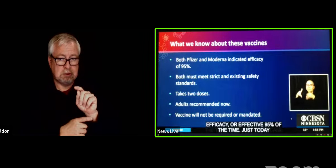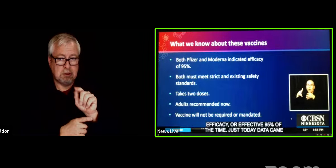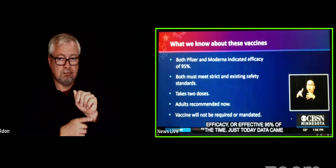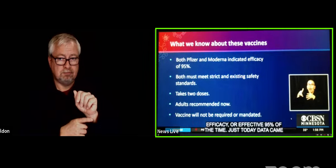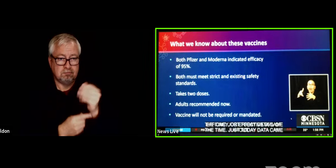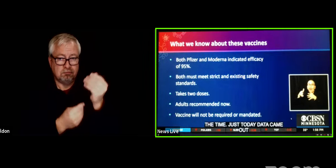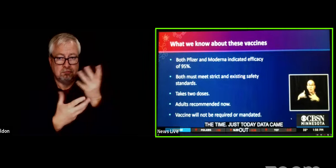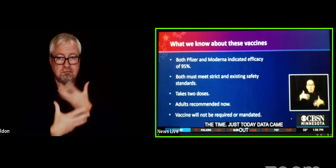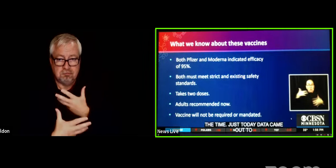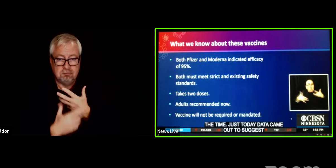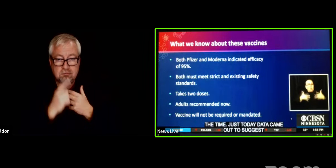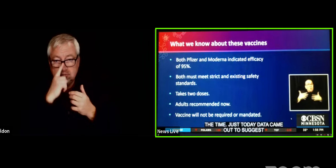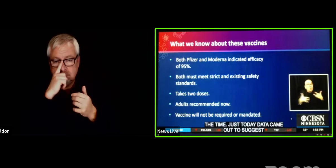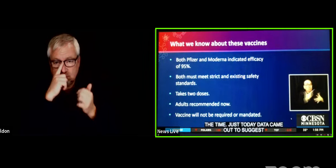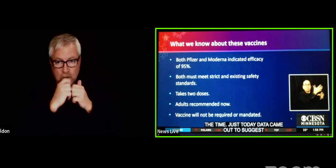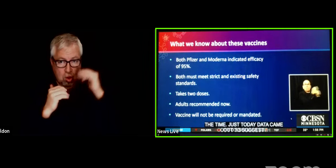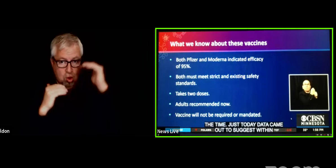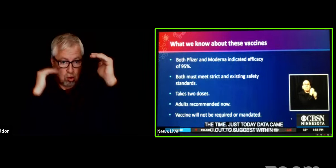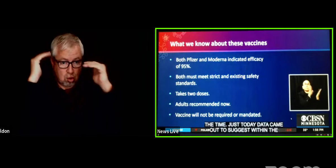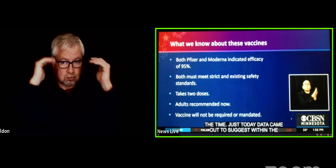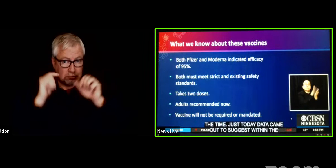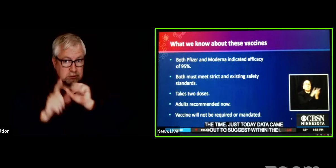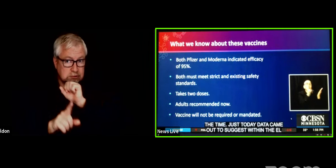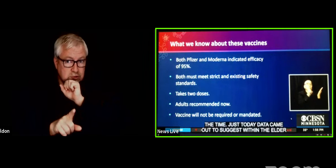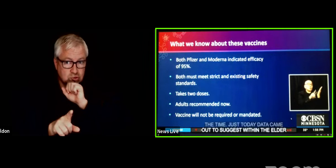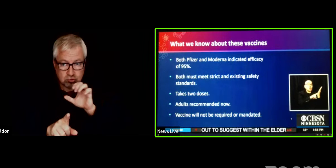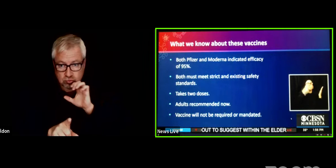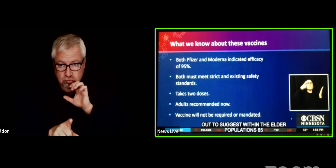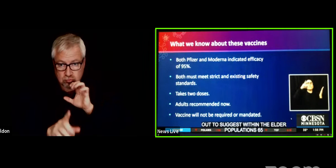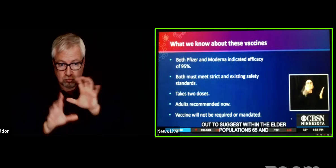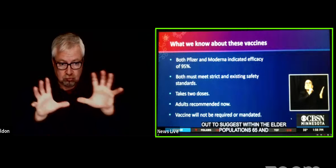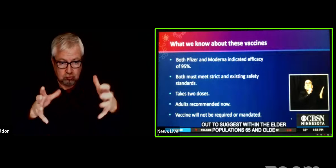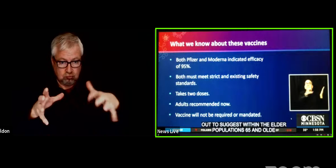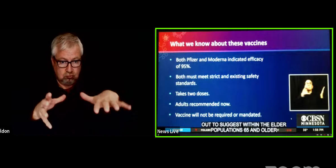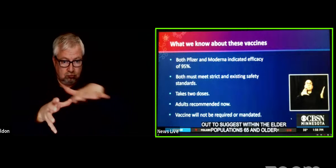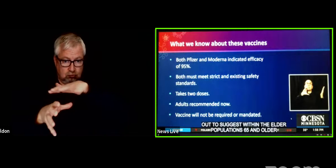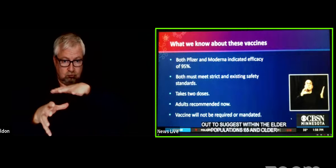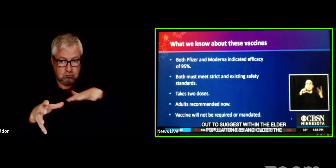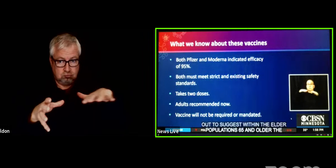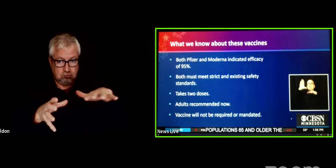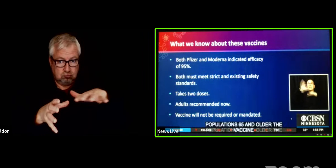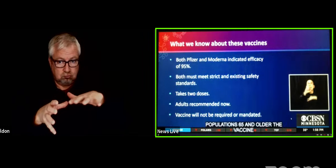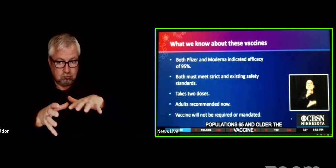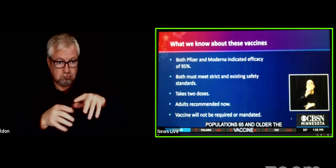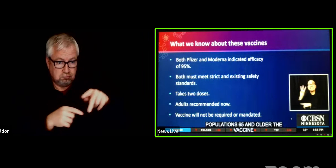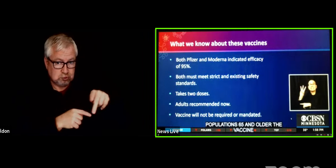OLDER, THAT THE PFIZER VACCINE ALSO HAS GOOD EFFECTIVENESS.